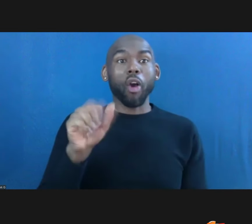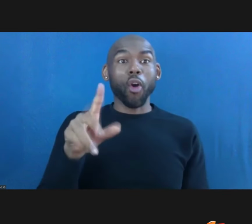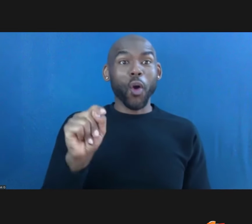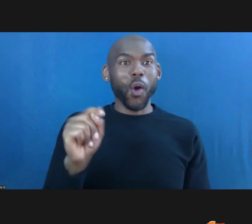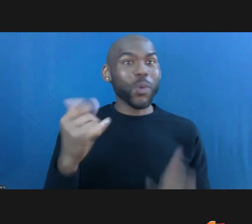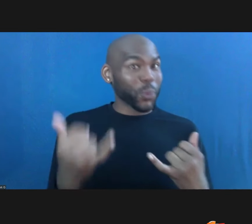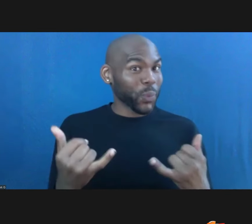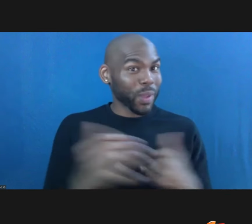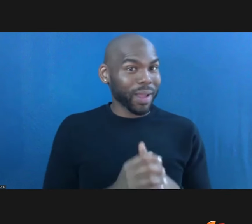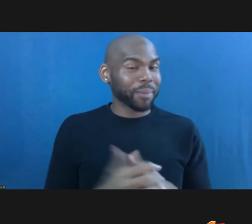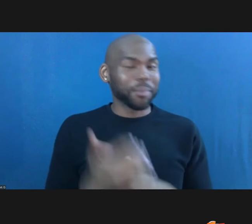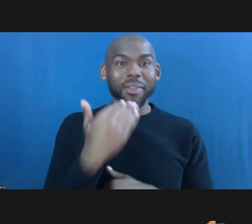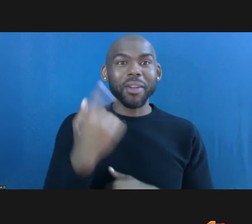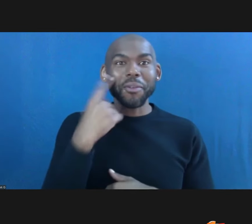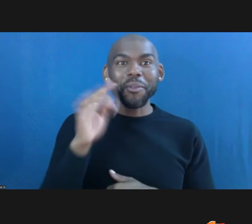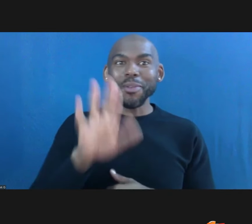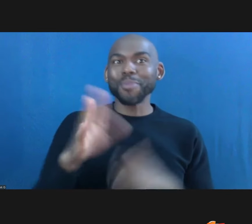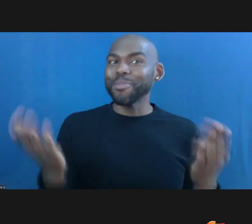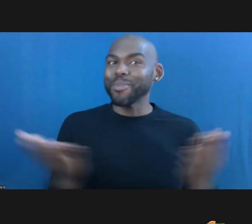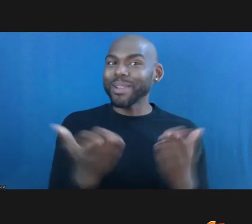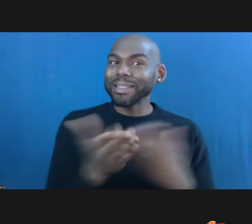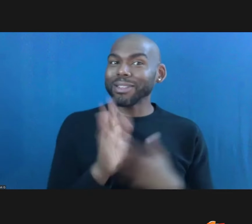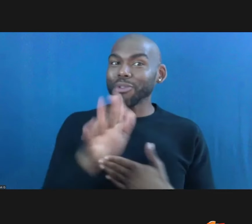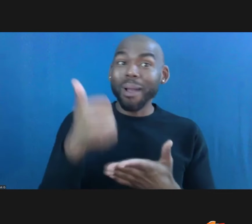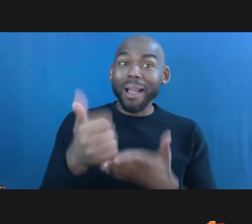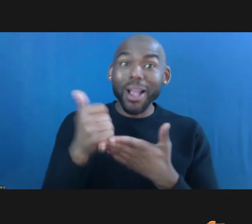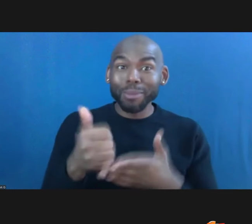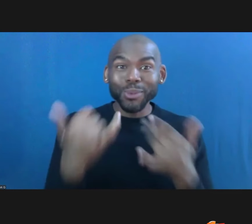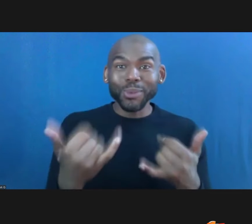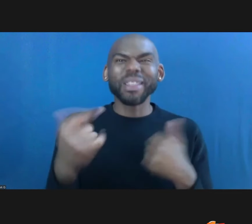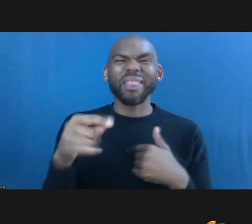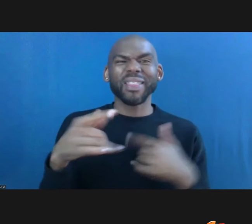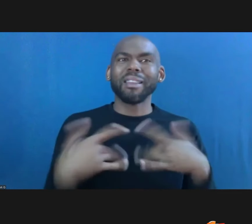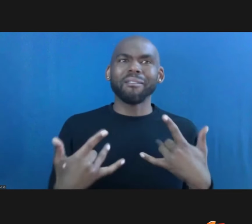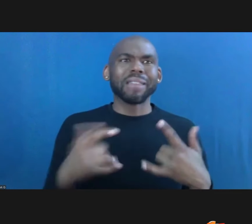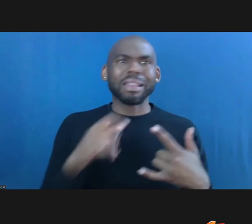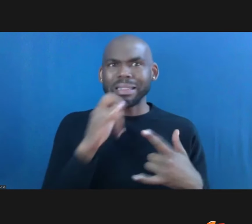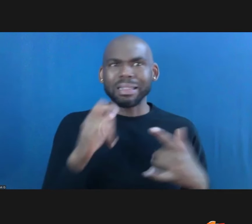for your presence and your help today. This event would not be nearly as successful without